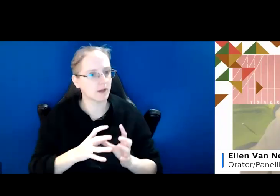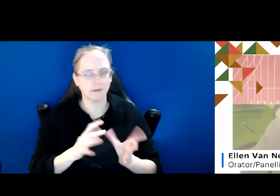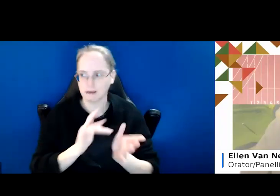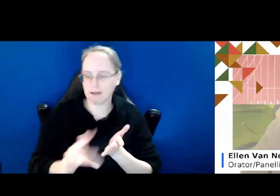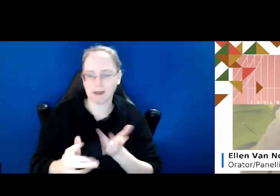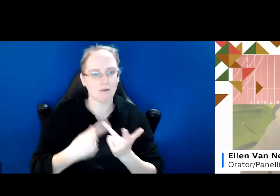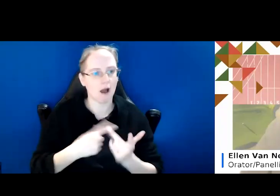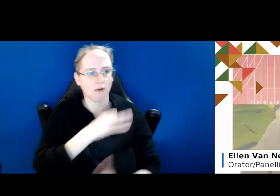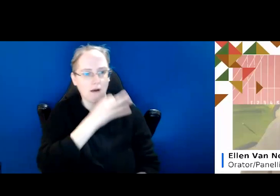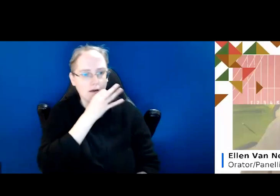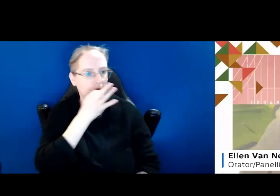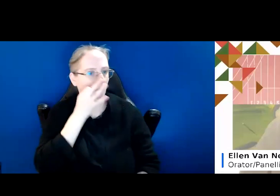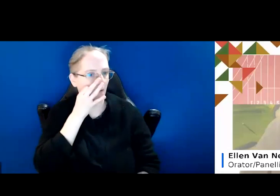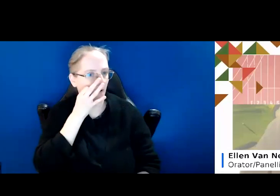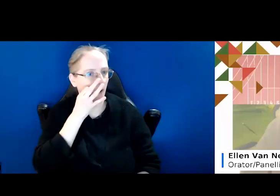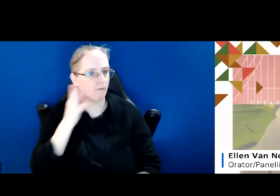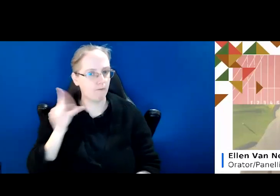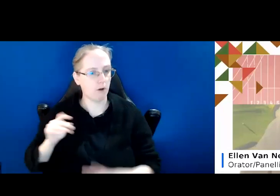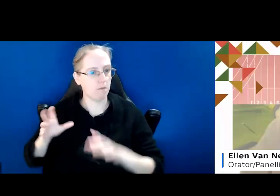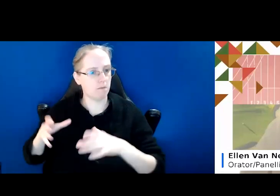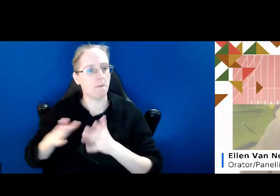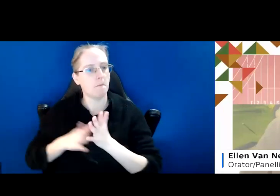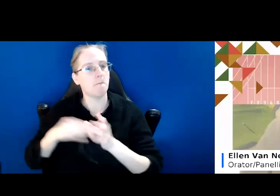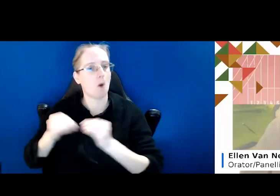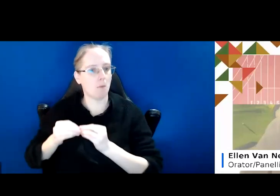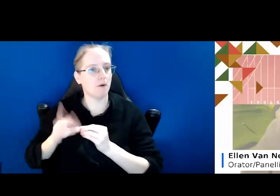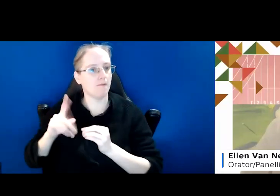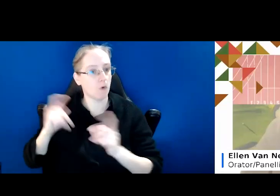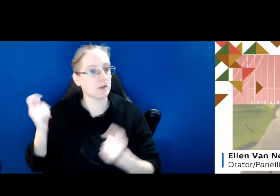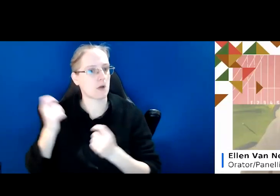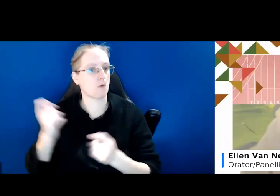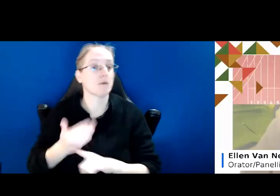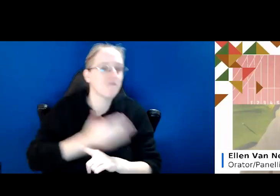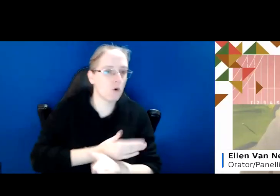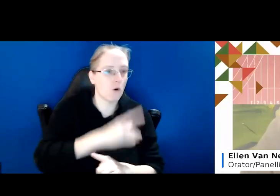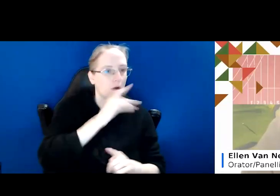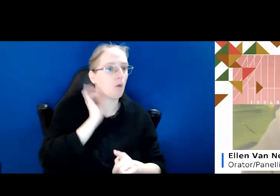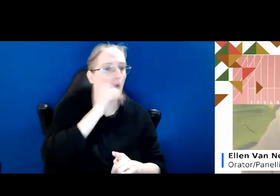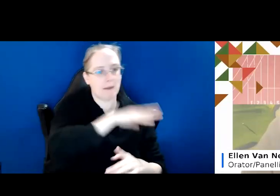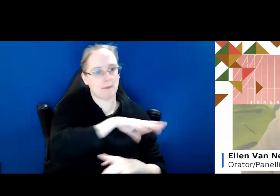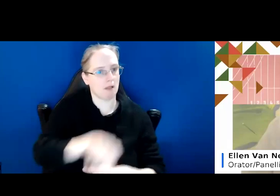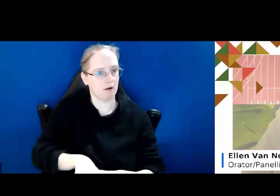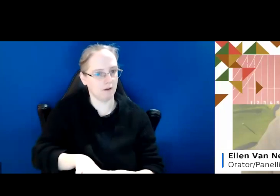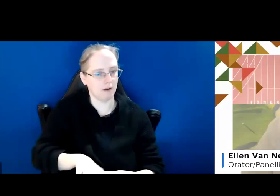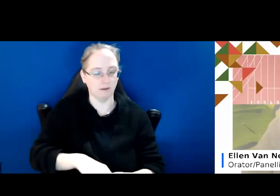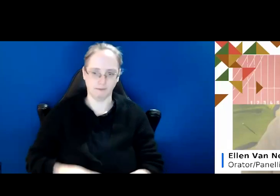by mob for ceremony before colonization. When sport became a land grab,